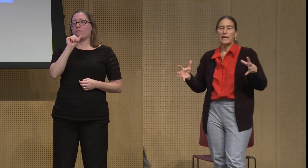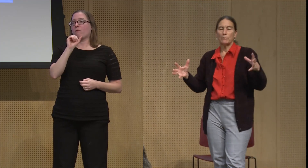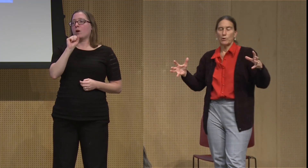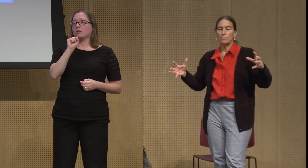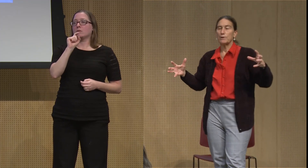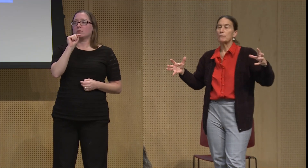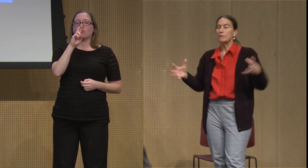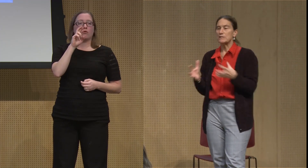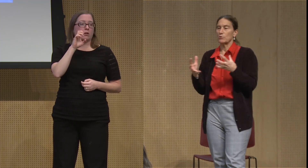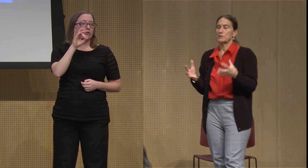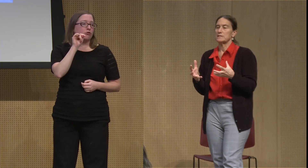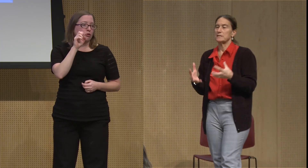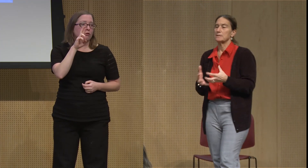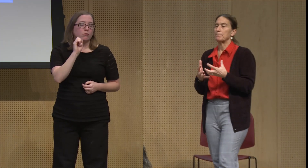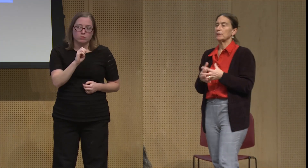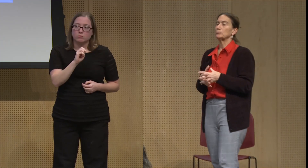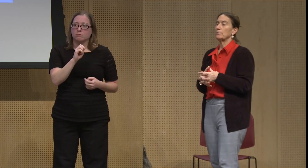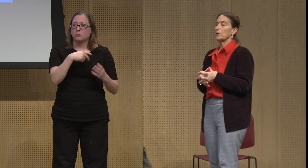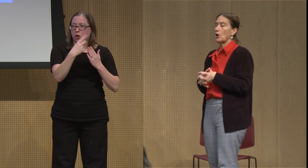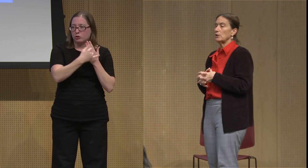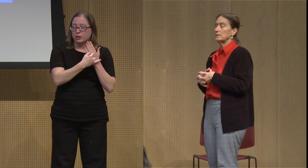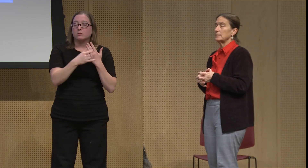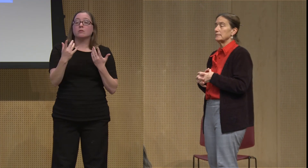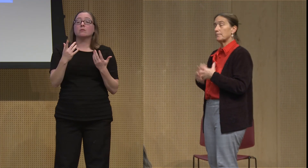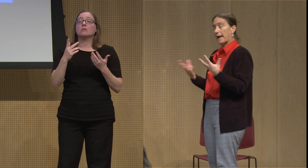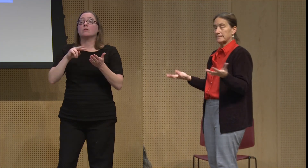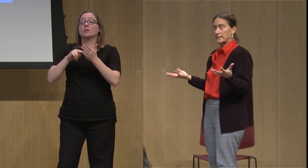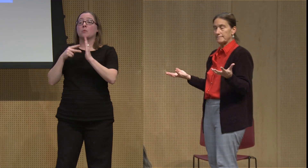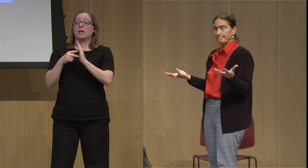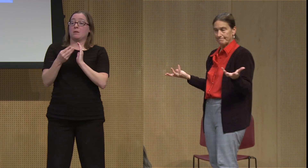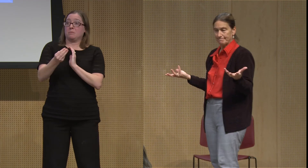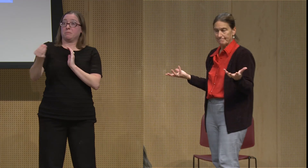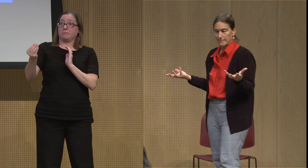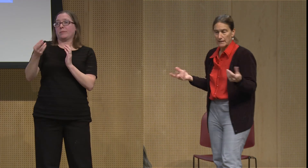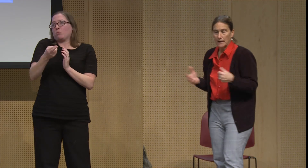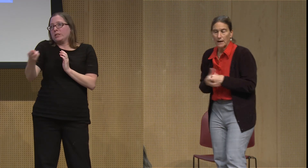WHERE YOU BRING RESOURCES IN TO BUILD WHAT WE CALL CAPACITY.